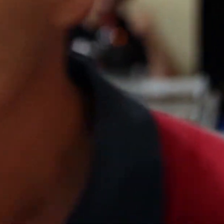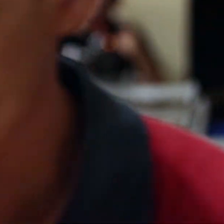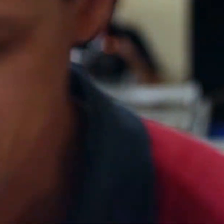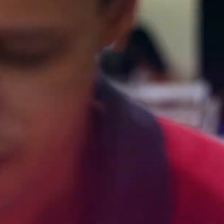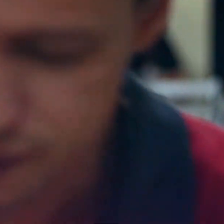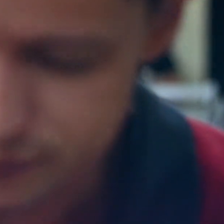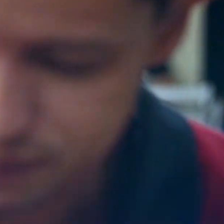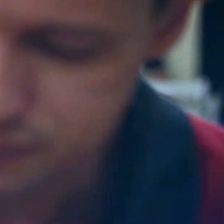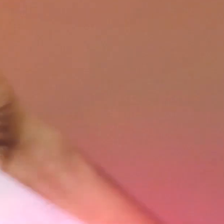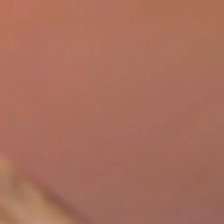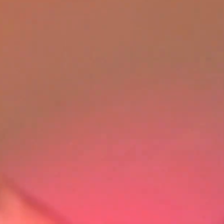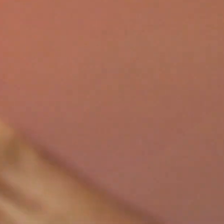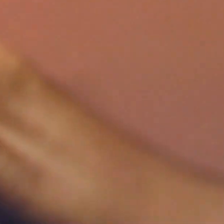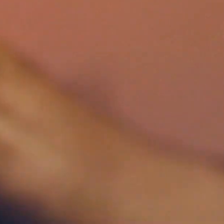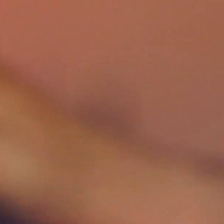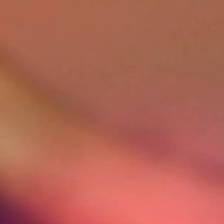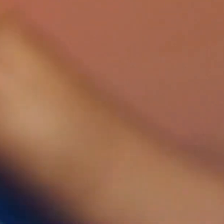[crumpling paper]